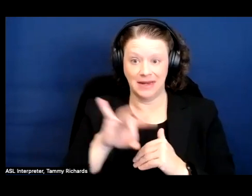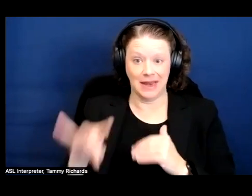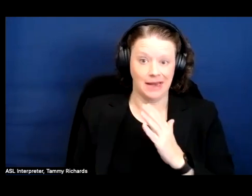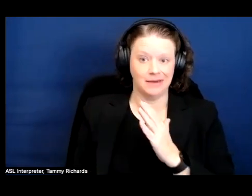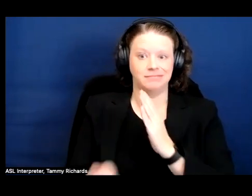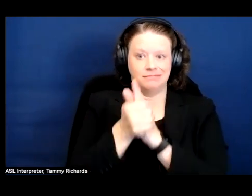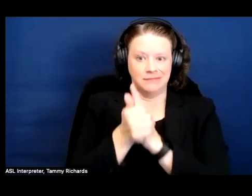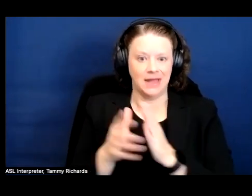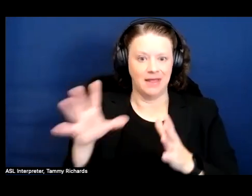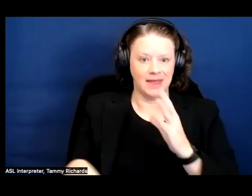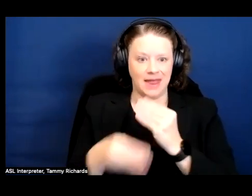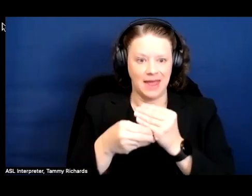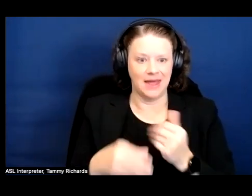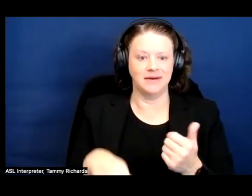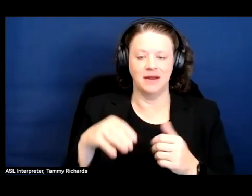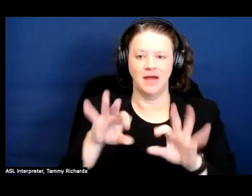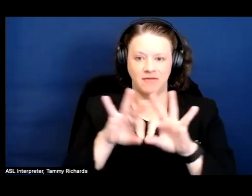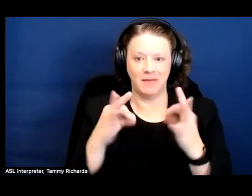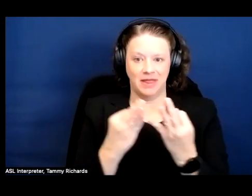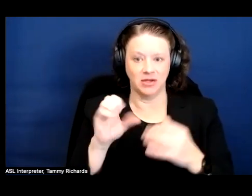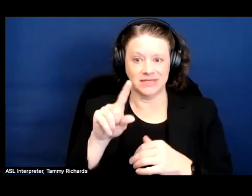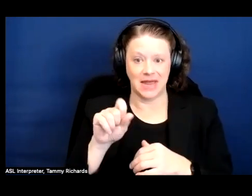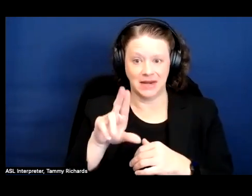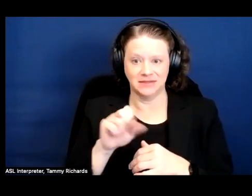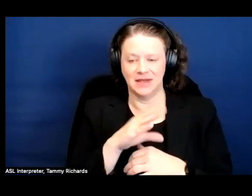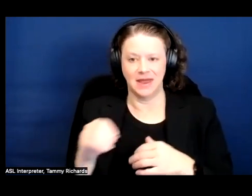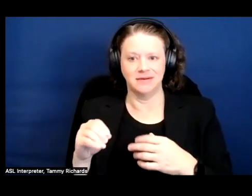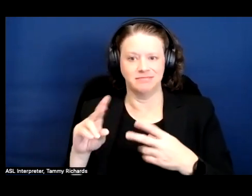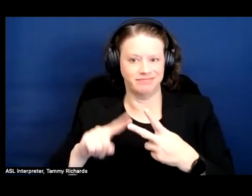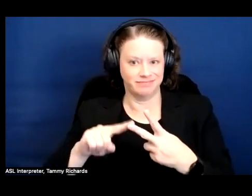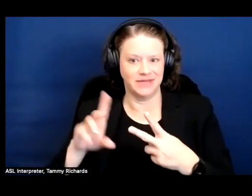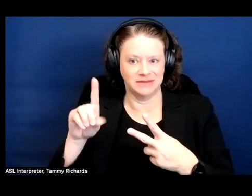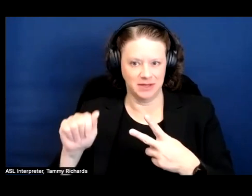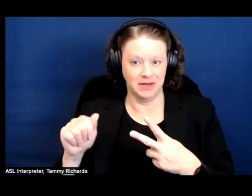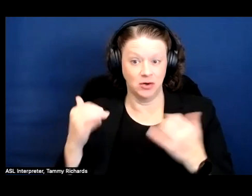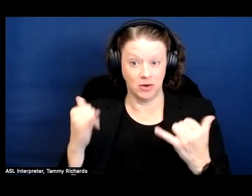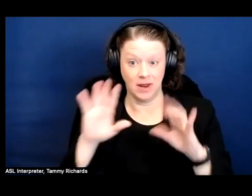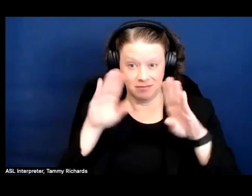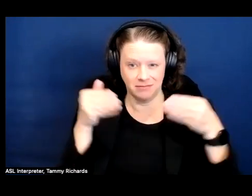that there is such a thing as a psychiatric service animal. They assume that anyone with a mental health disability